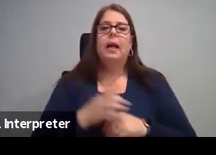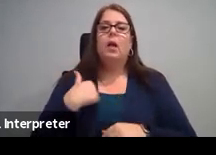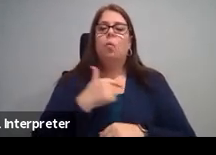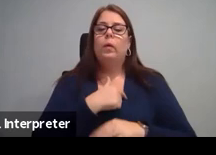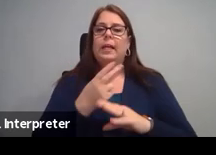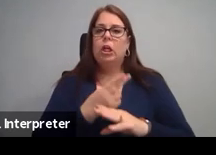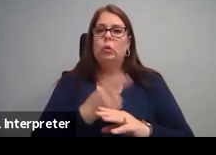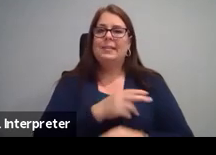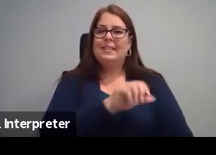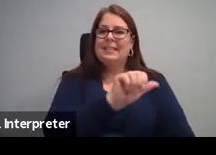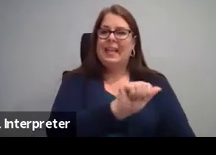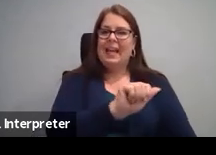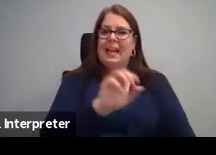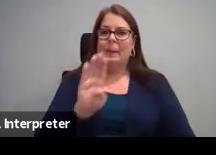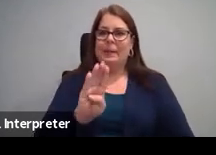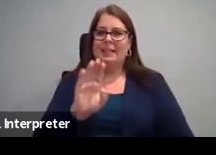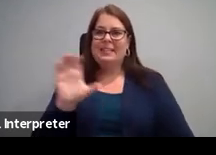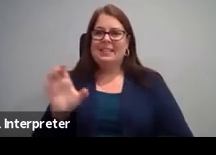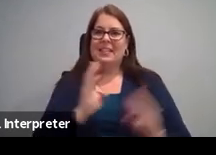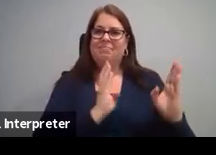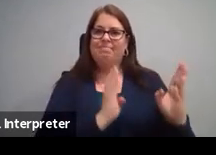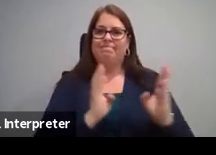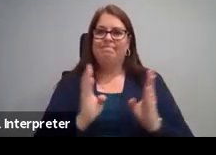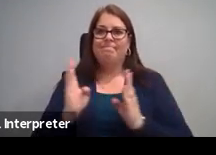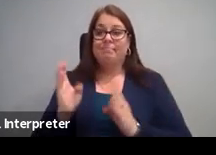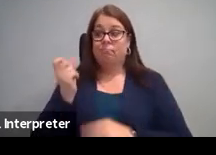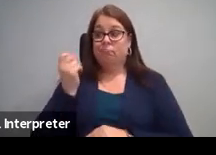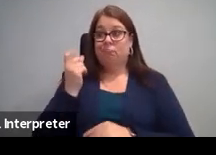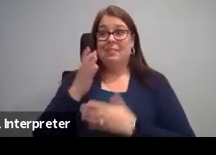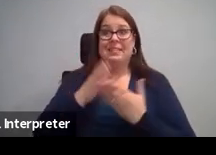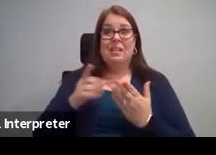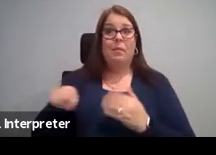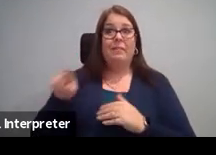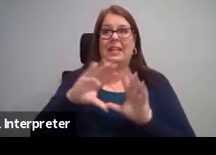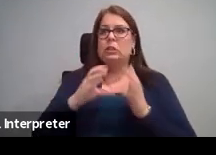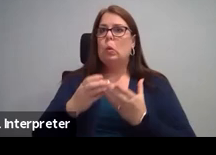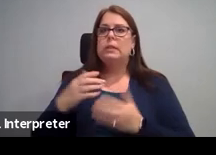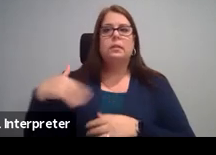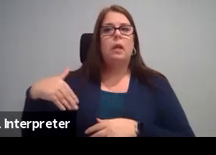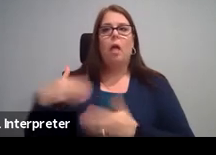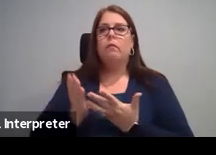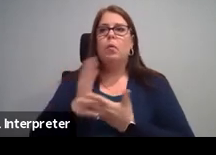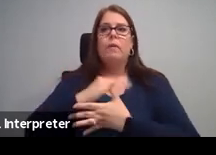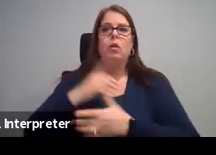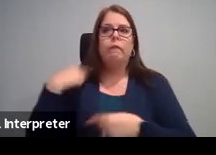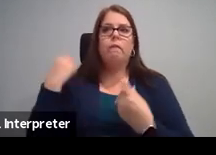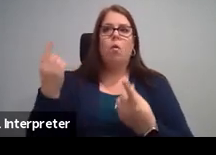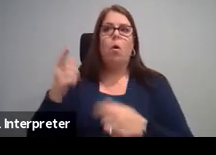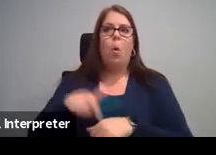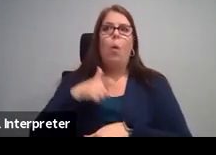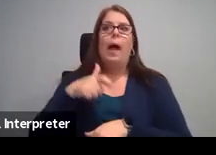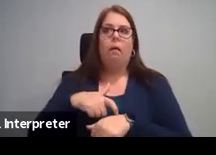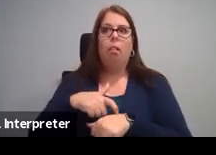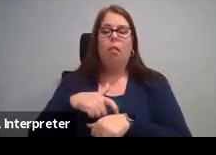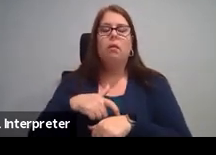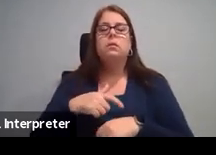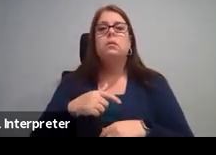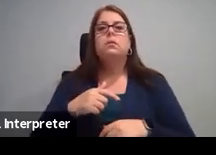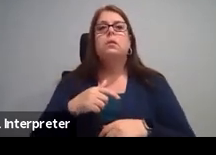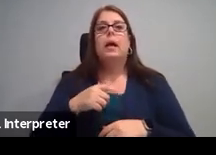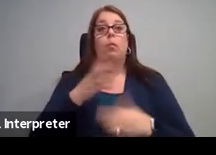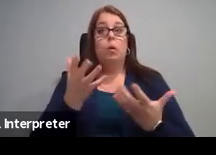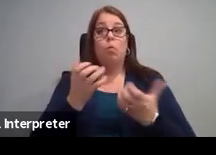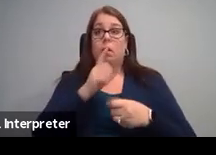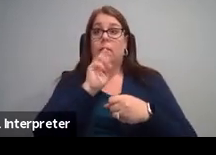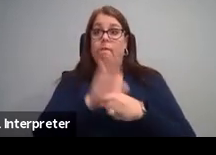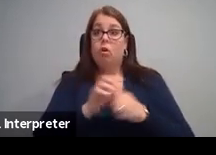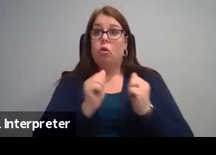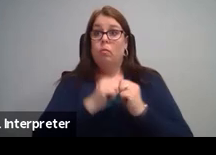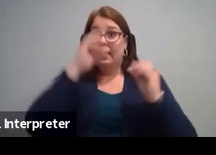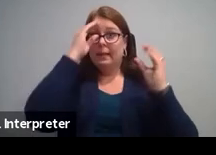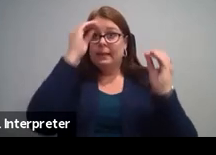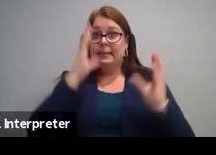Laurie Arnold: Units of study because some of these courses haven't been reviewed and in a while we review them on a rotational basis, confirming with teachers. These are the modules, a unit of study and